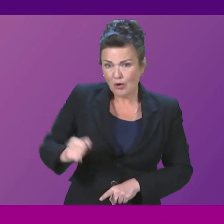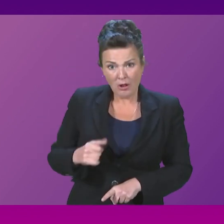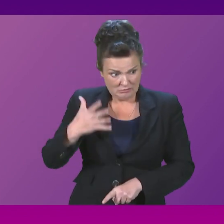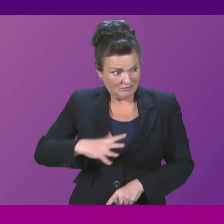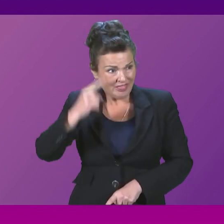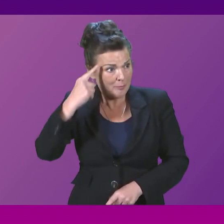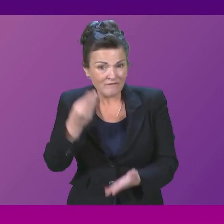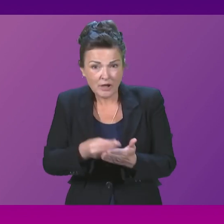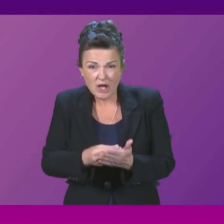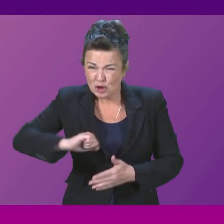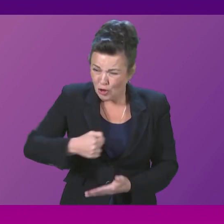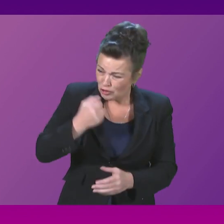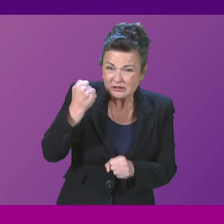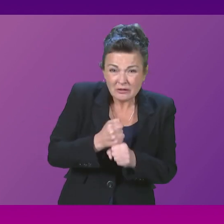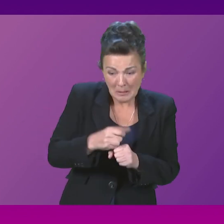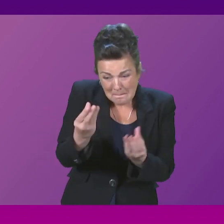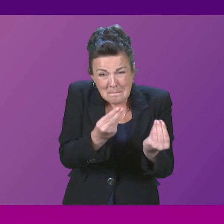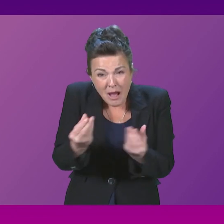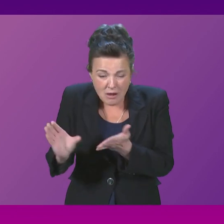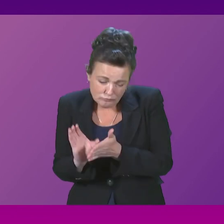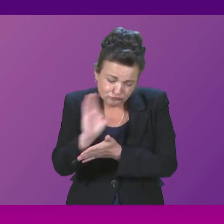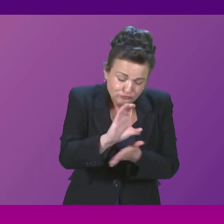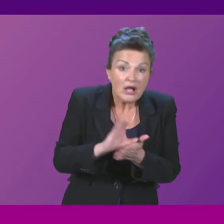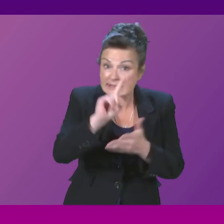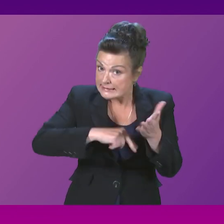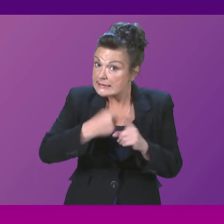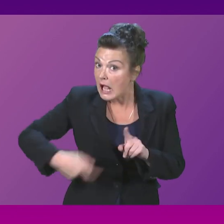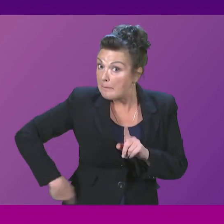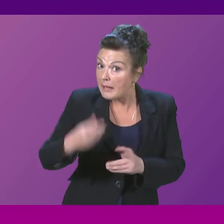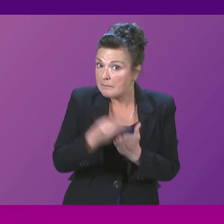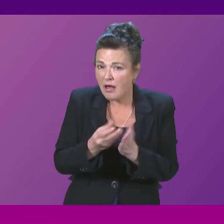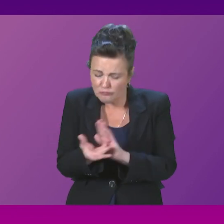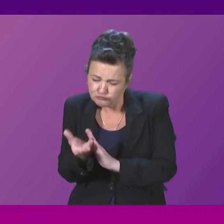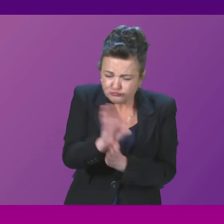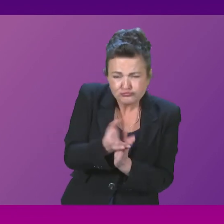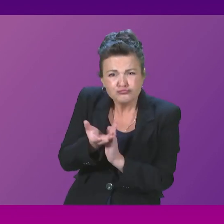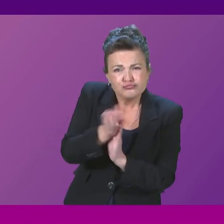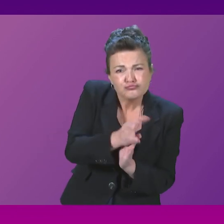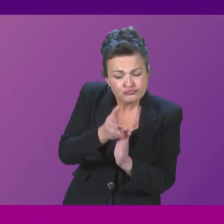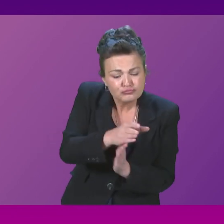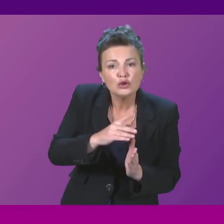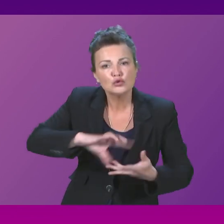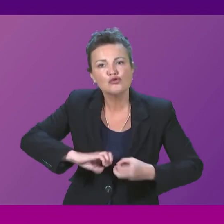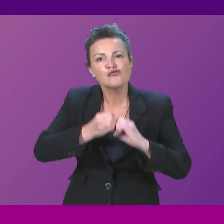Government has poured resources and taxpayers’ money into an economic paper that the EU rubbished